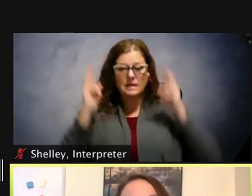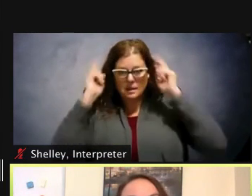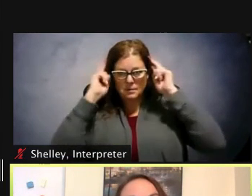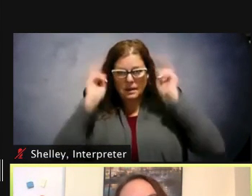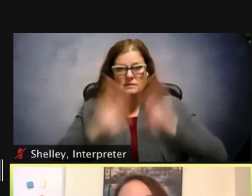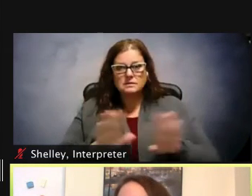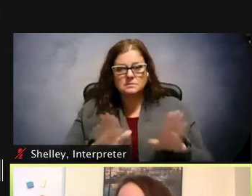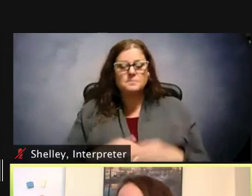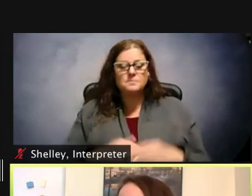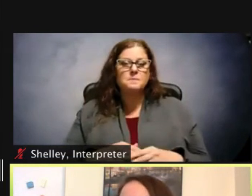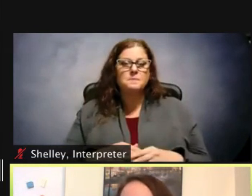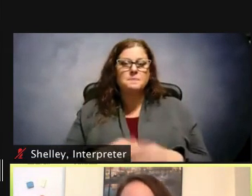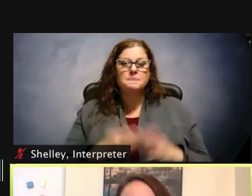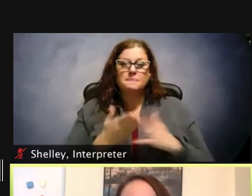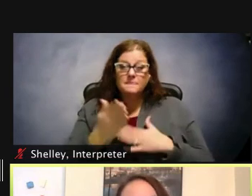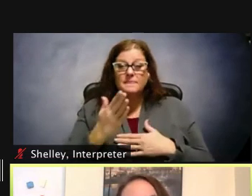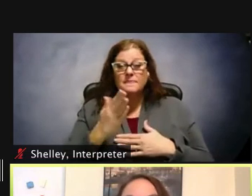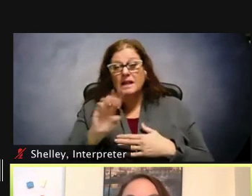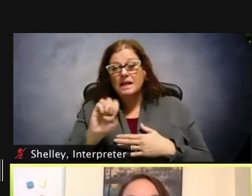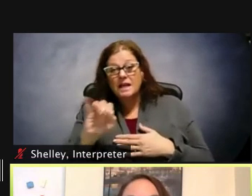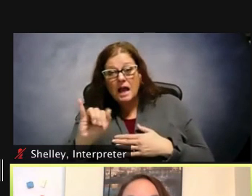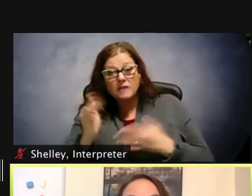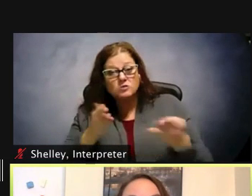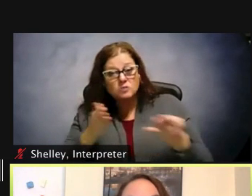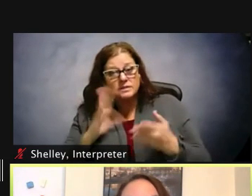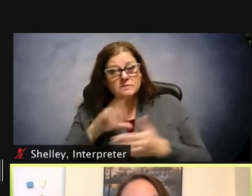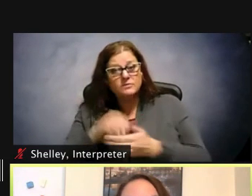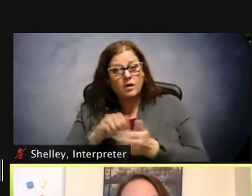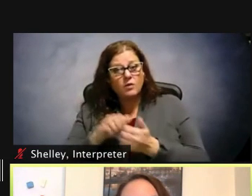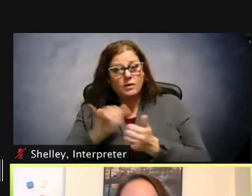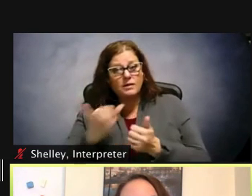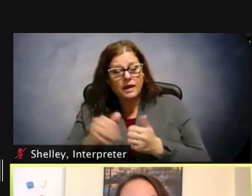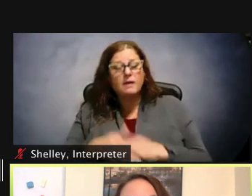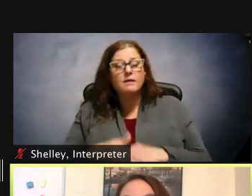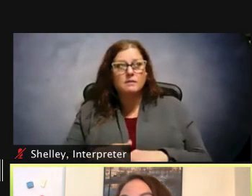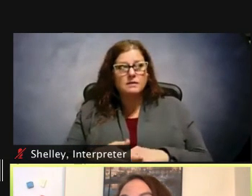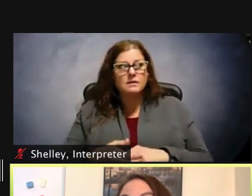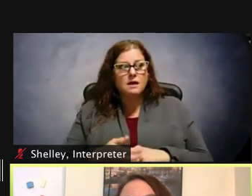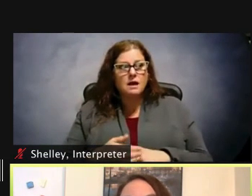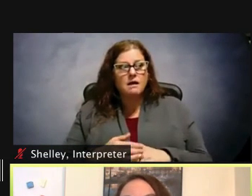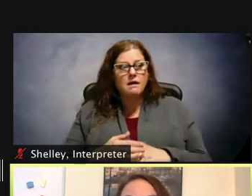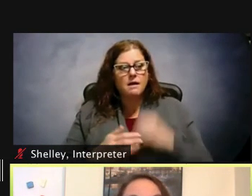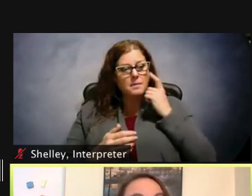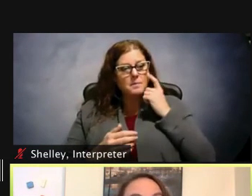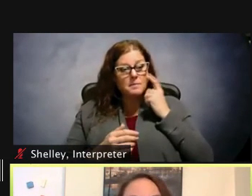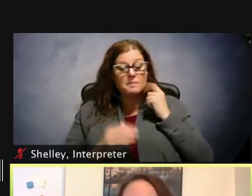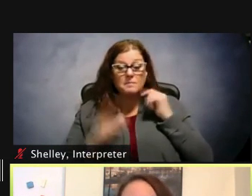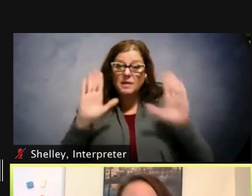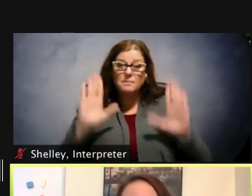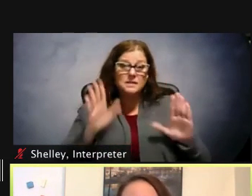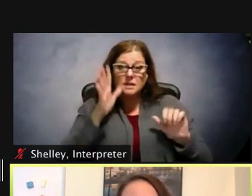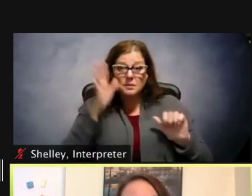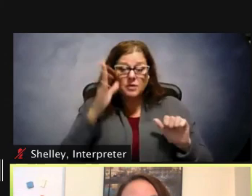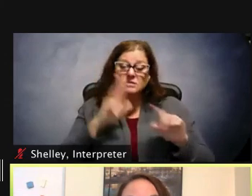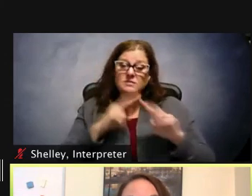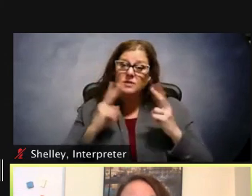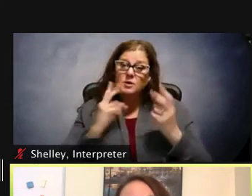He did go through early intervention. He has amazing parents, super supportive. He actually